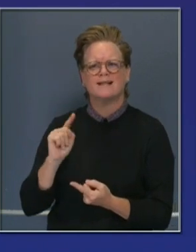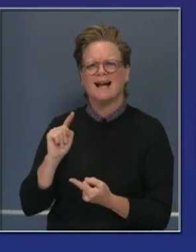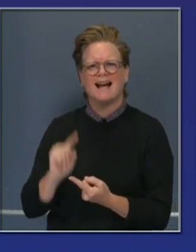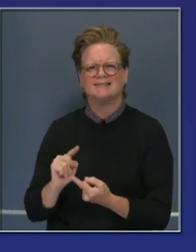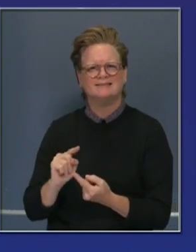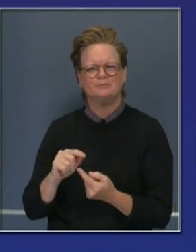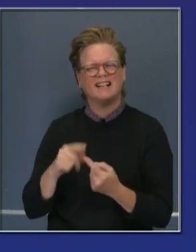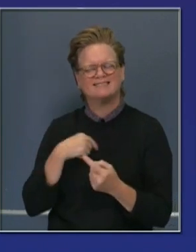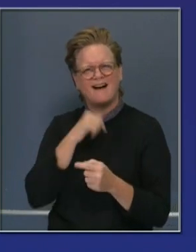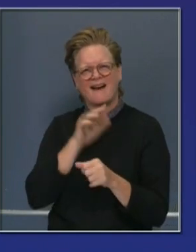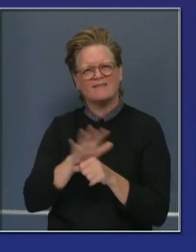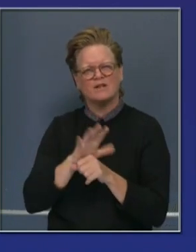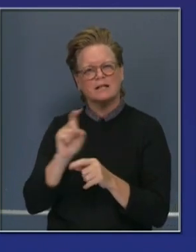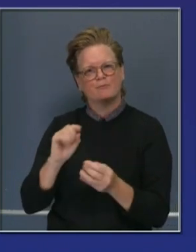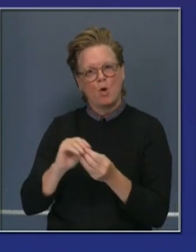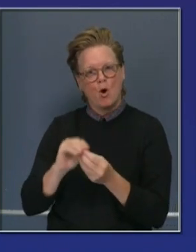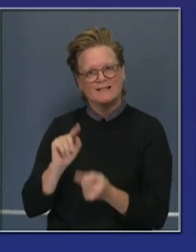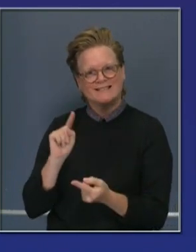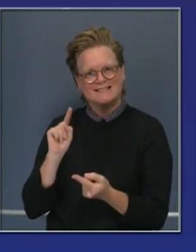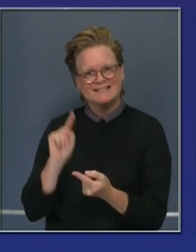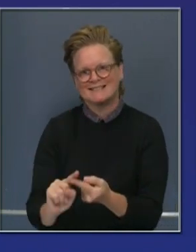EVEN WHEN WE STARTED TO HAVE